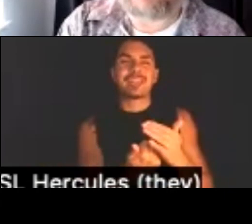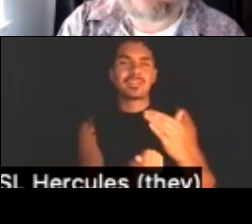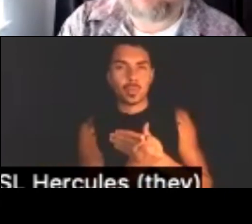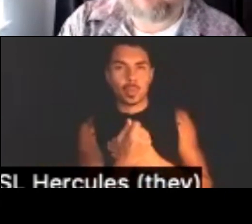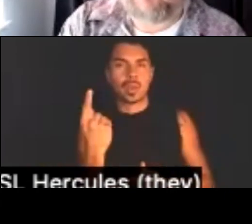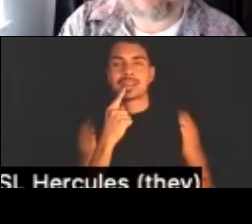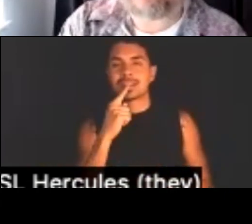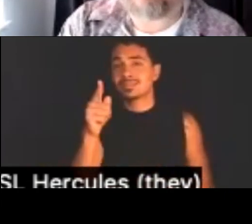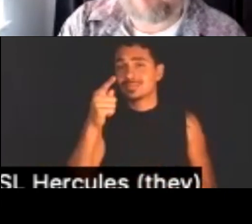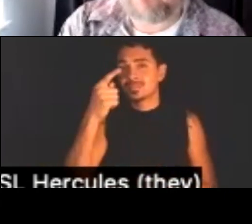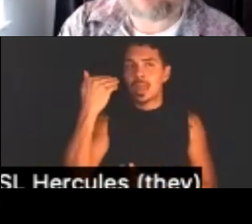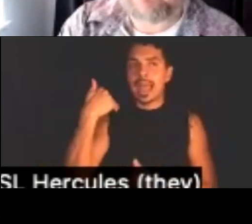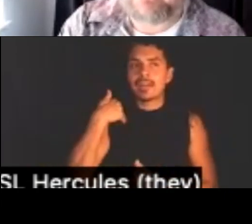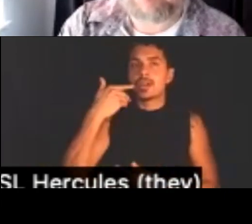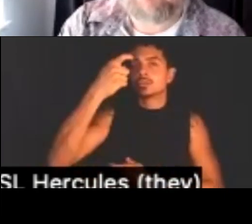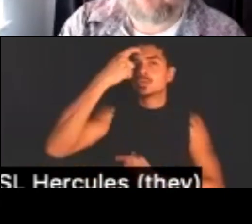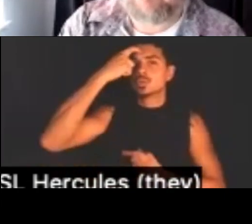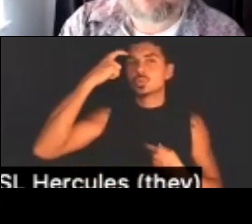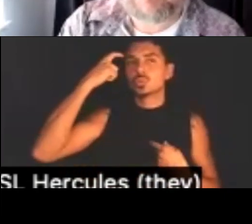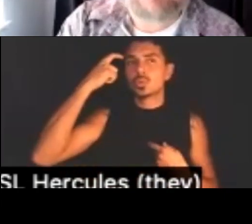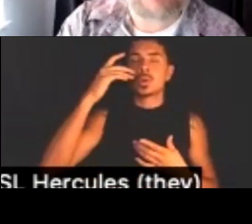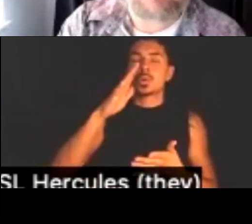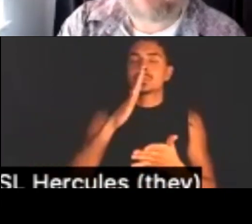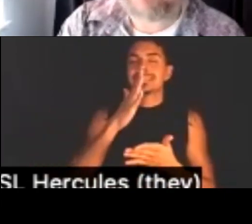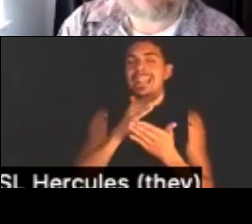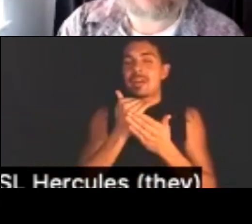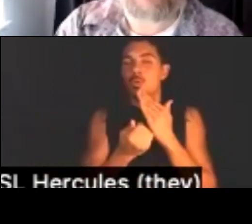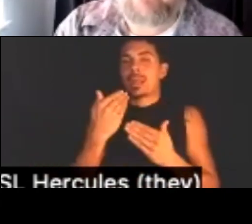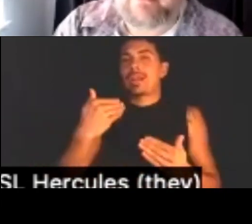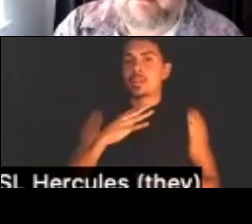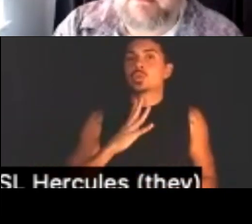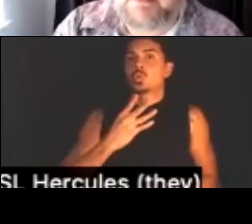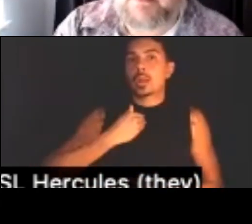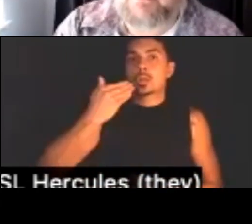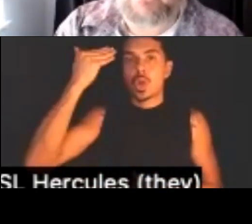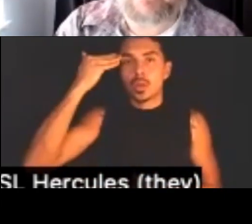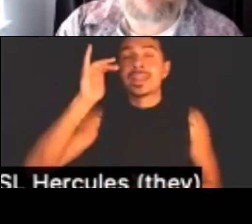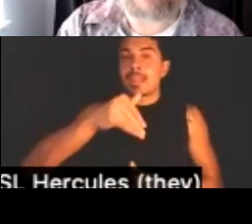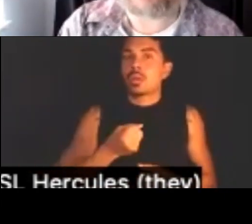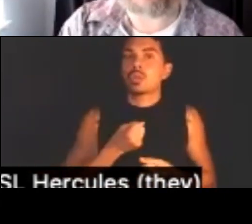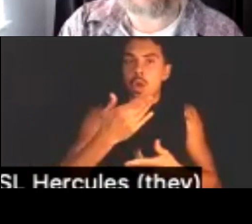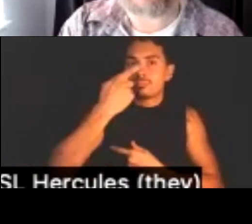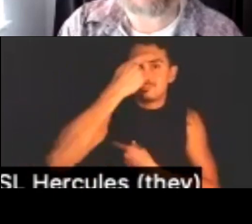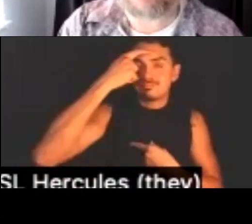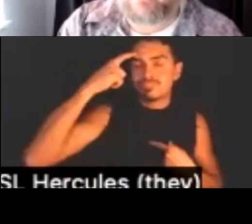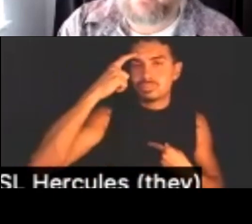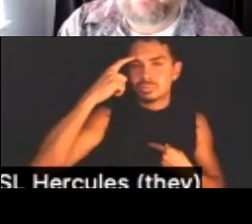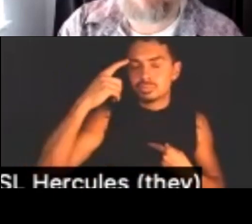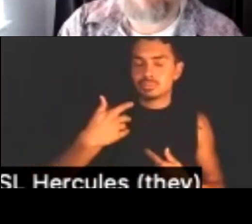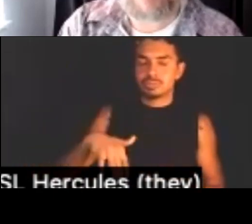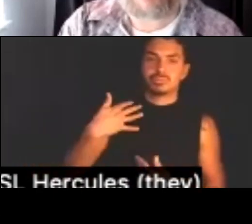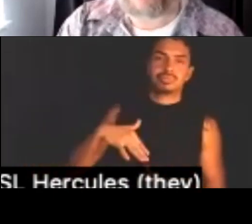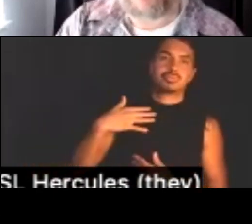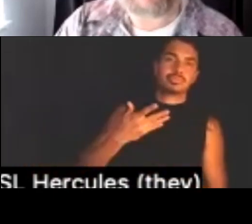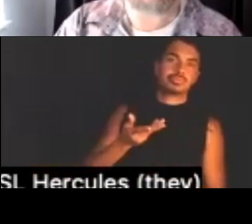and even the ones that are most trans informed sometimes can still re-victimize people, still cause trauma in addition